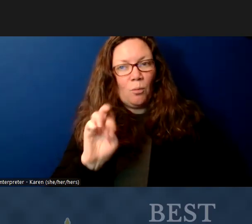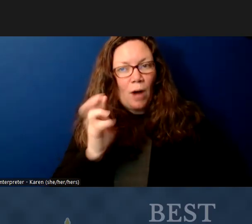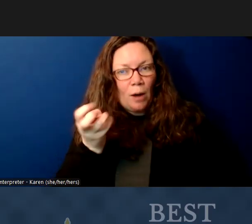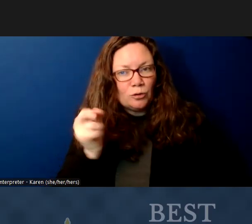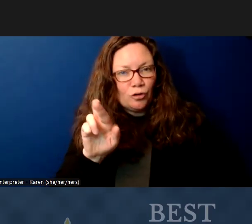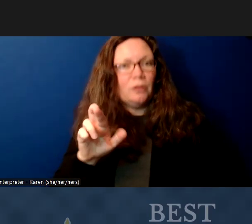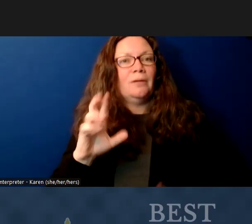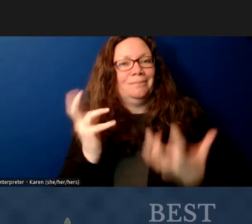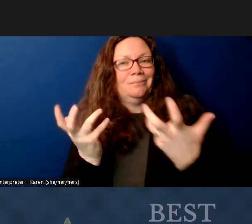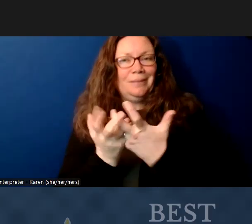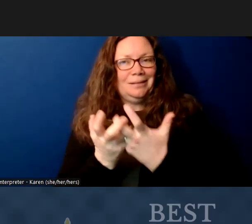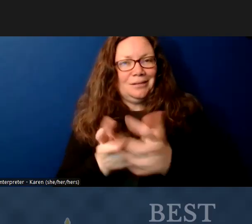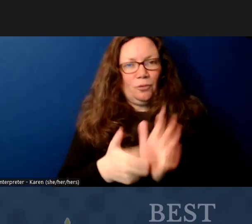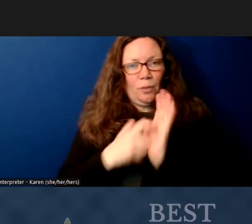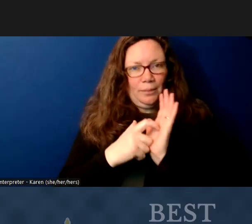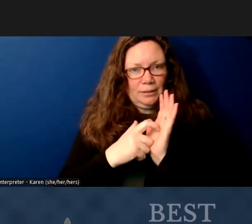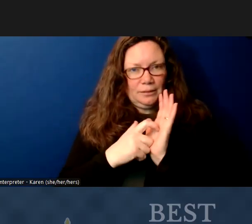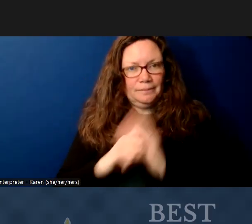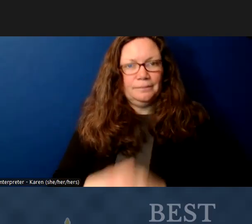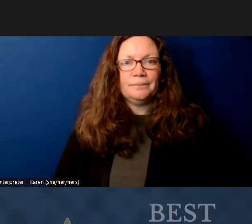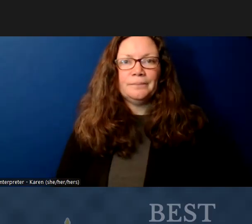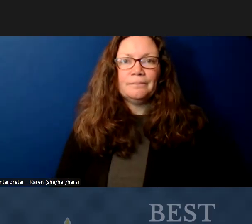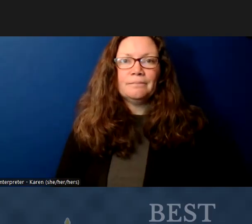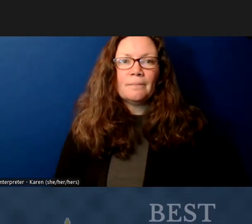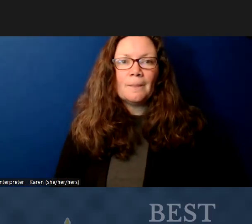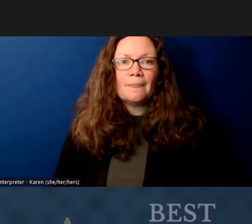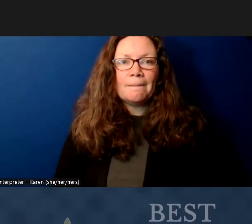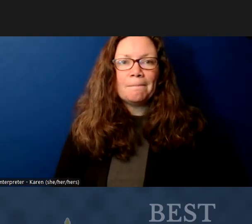for all of the activity, including the pre cut over activities, the training,